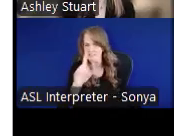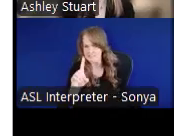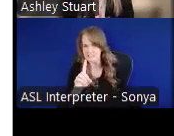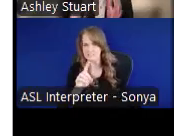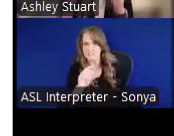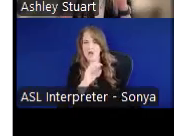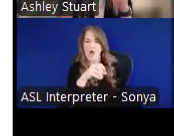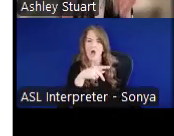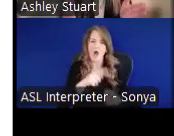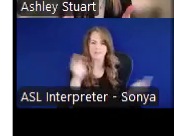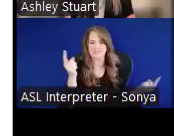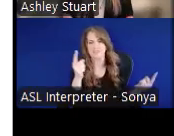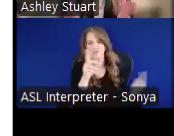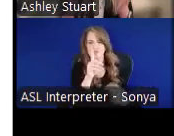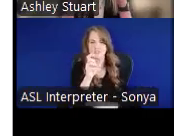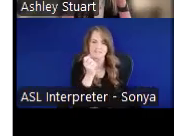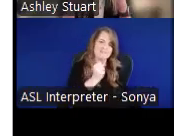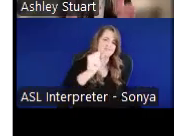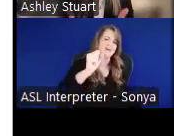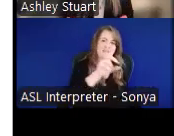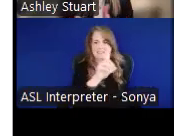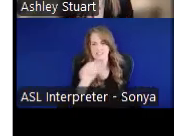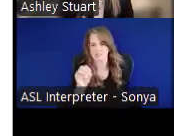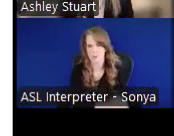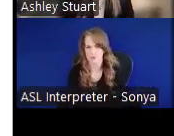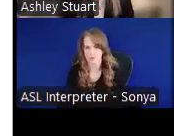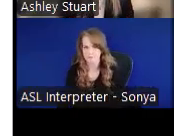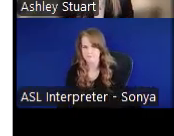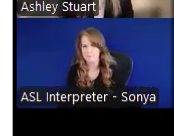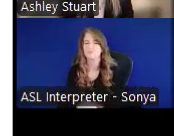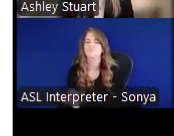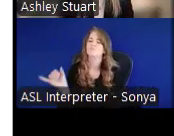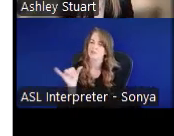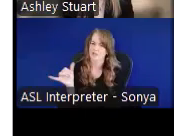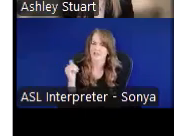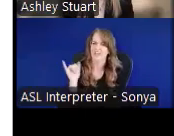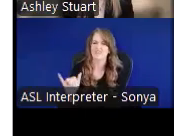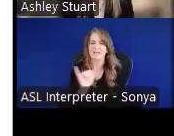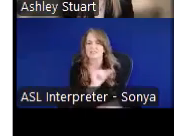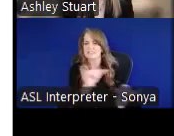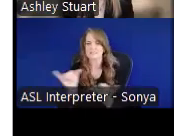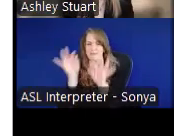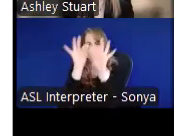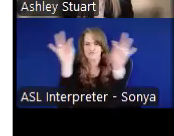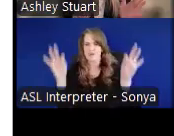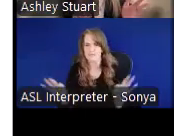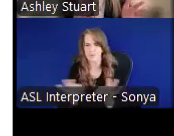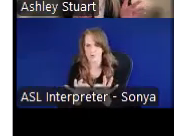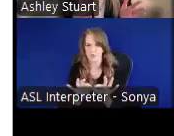Well again, kind of taking that similar framework that we did when we looked at temper tantrums, we want to first think